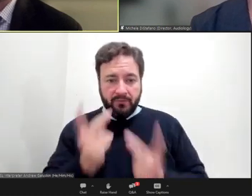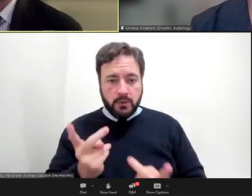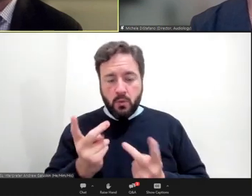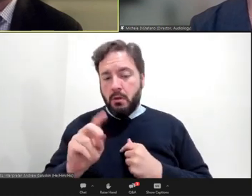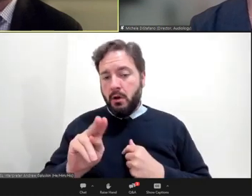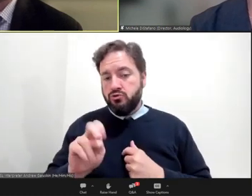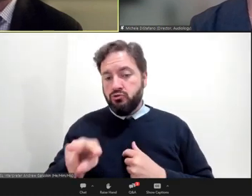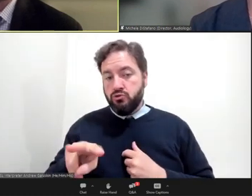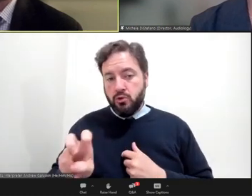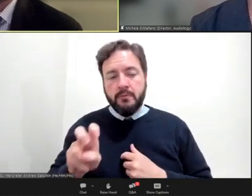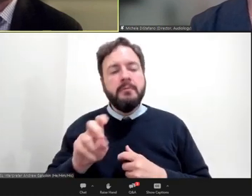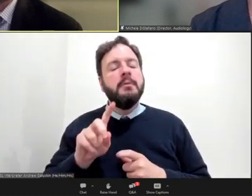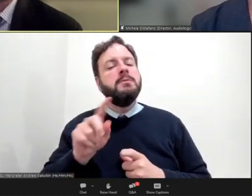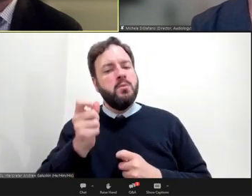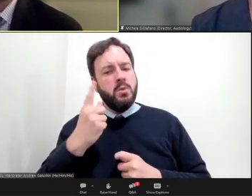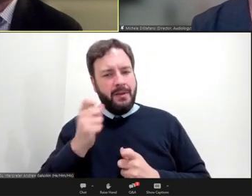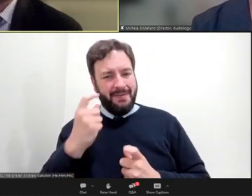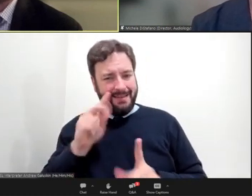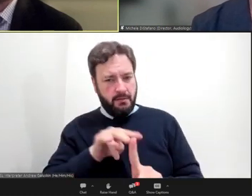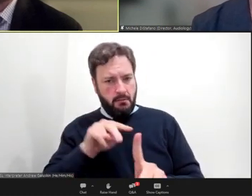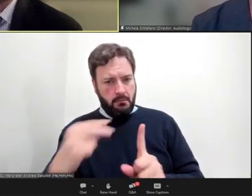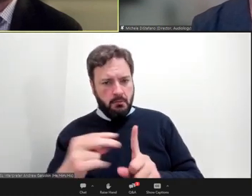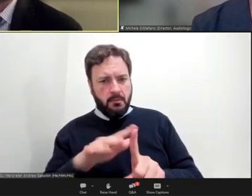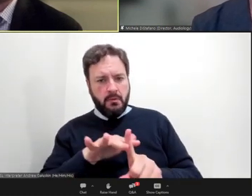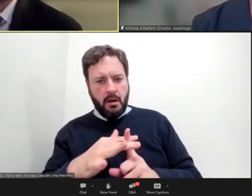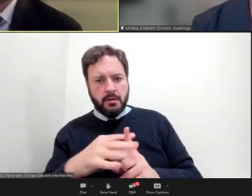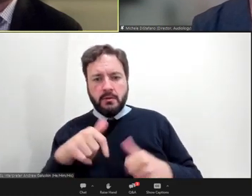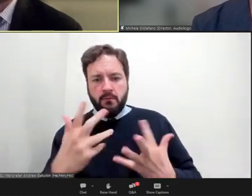We know we look at this in the context of what someone